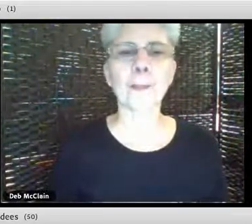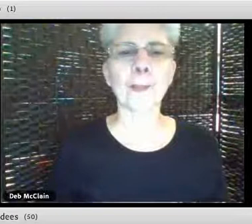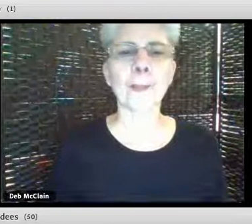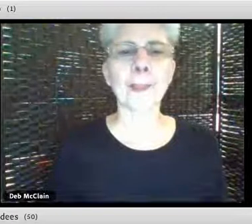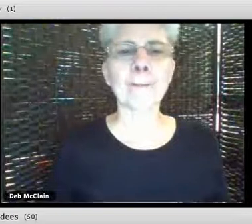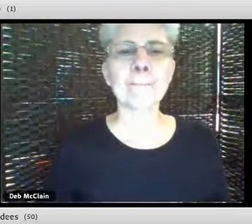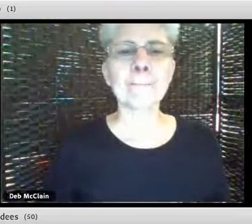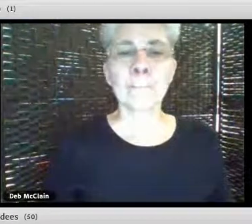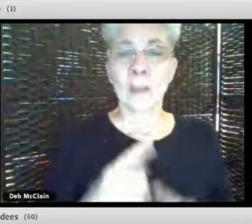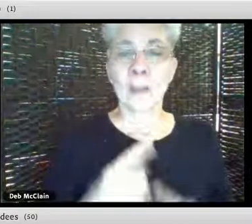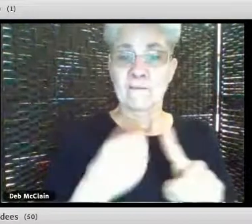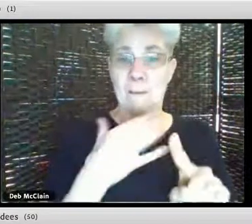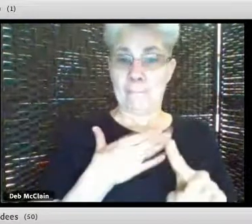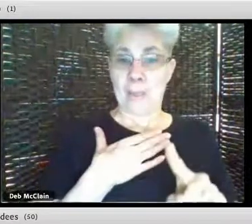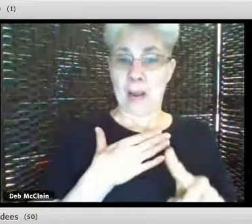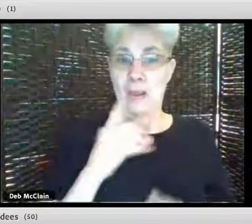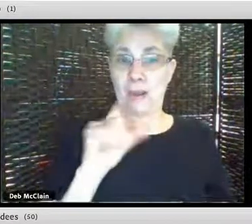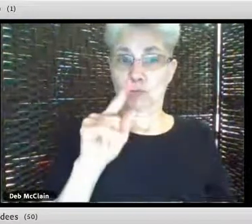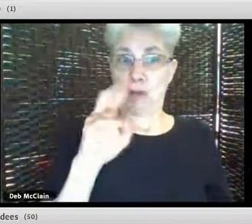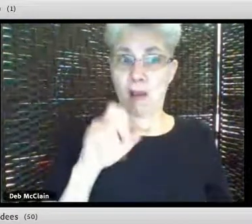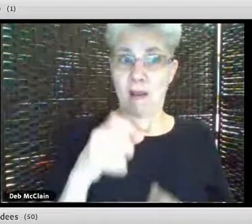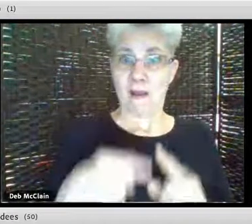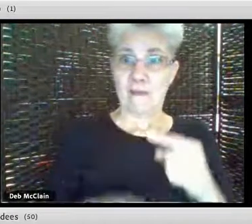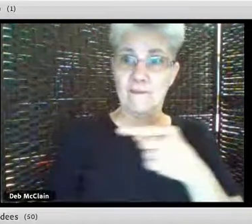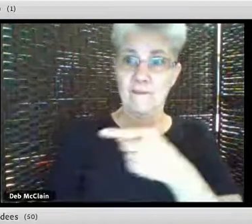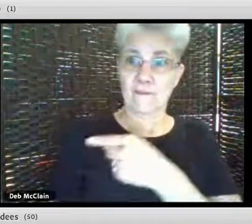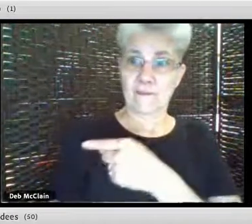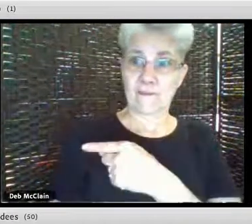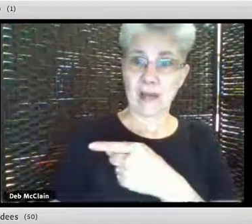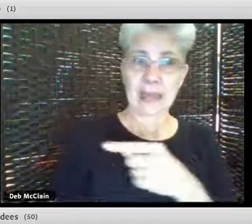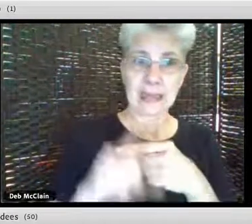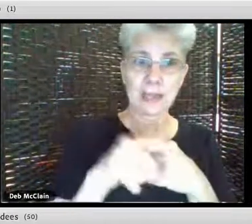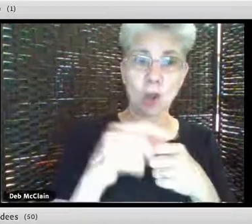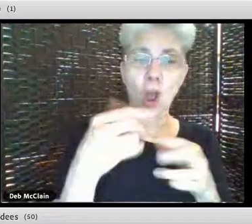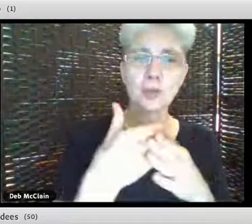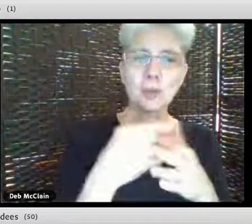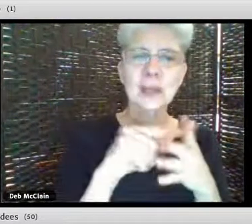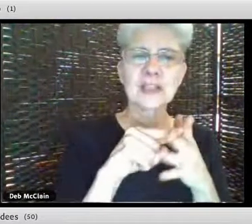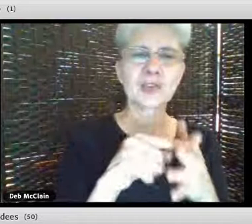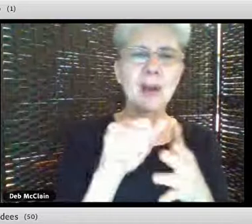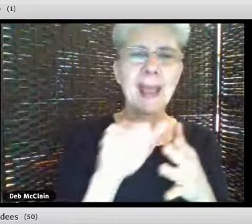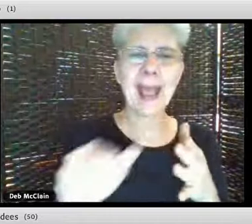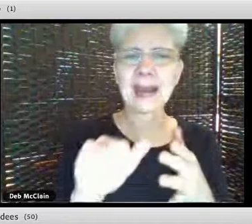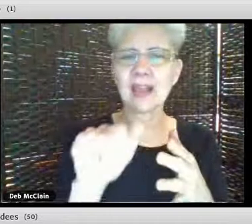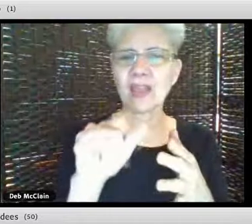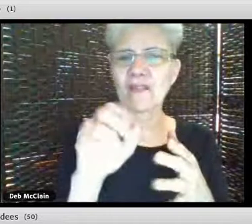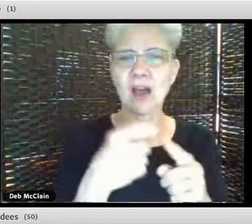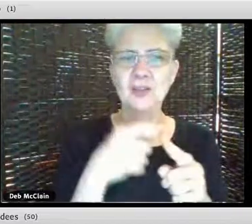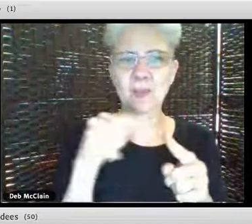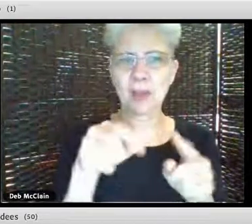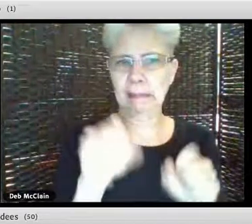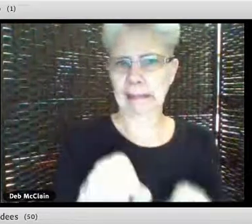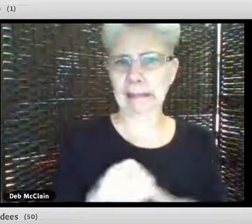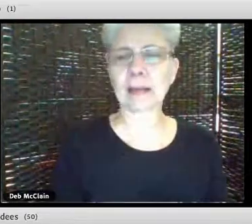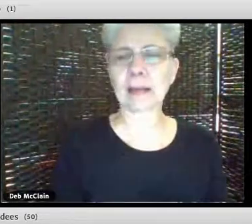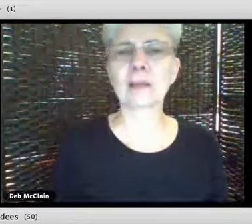some of the other things that we can do. From My Drive, like I said, you can click on new,